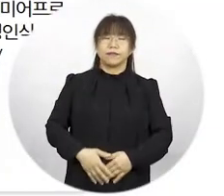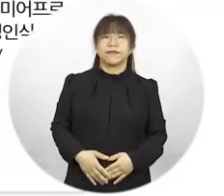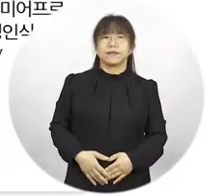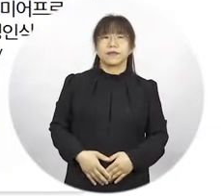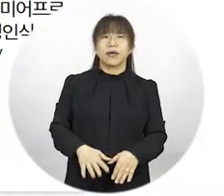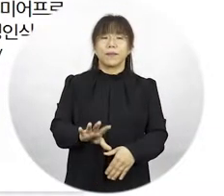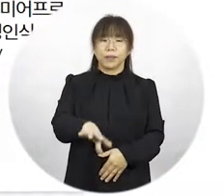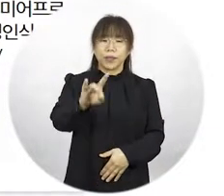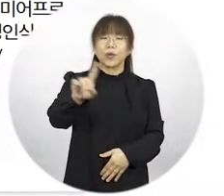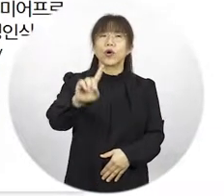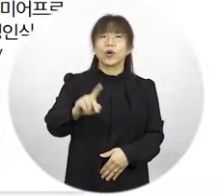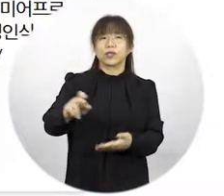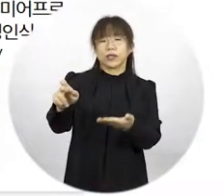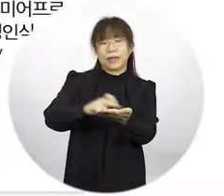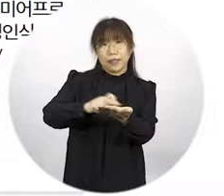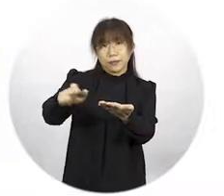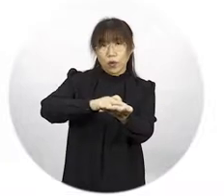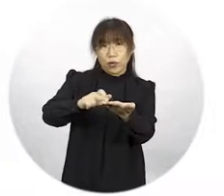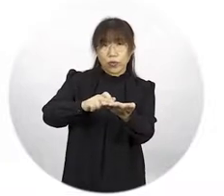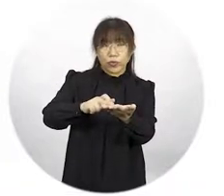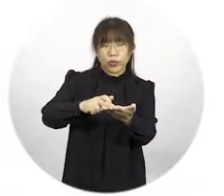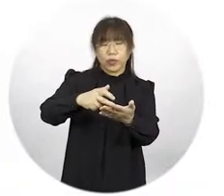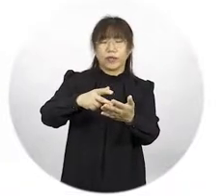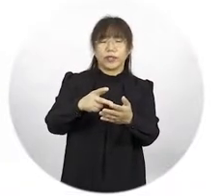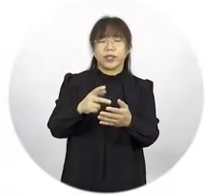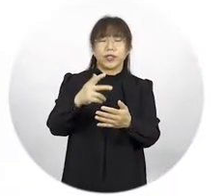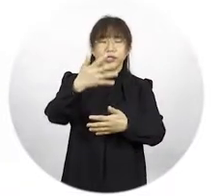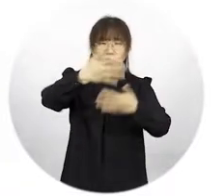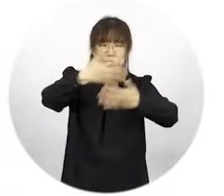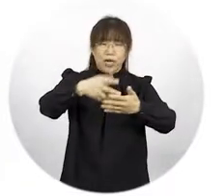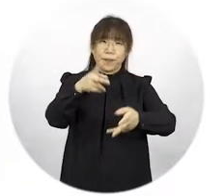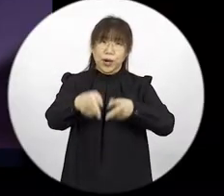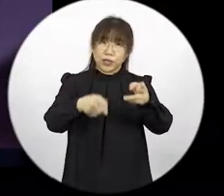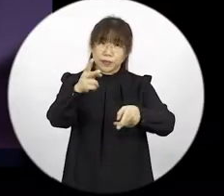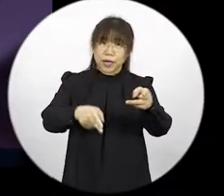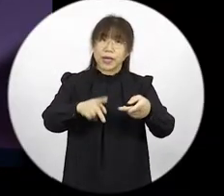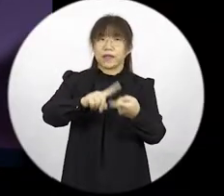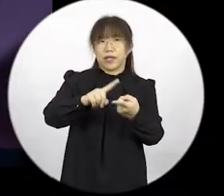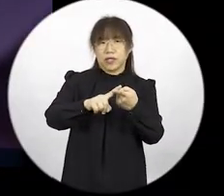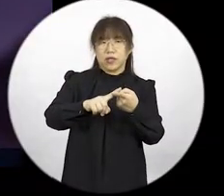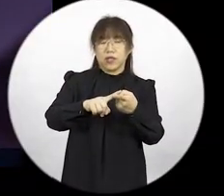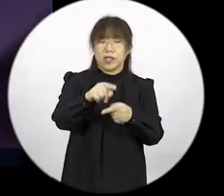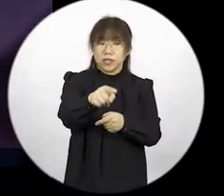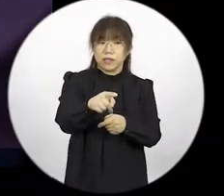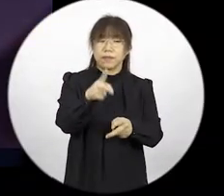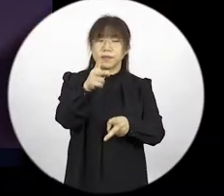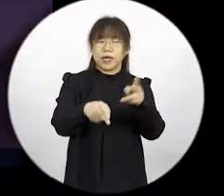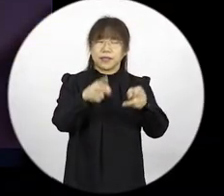First of all, the "Basics of Smartphone Video Editing, Kinemaster" course is designed to create high-quality videos,